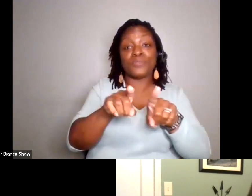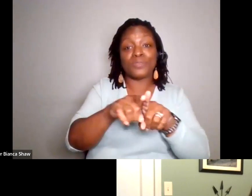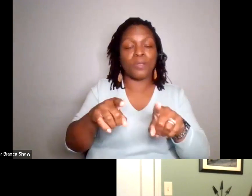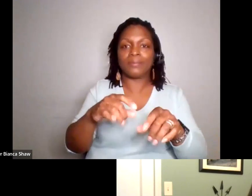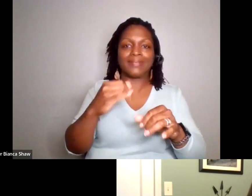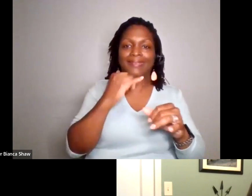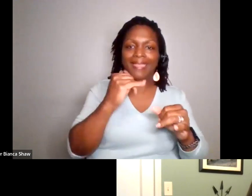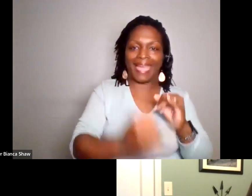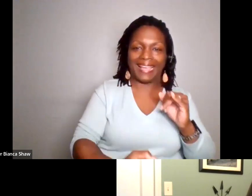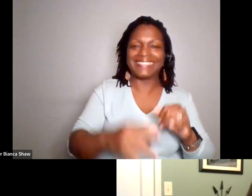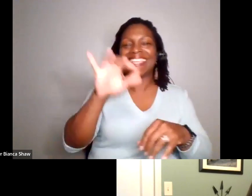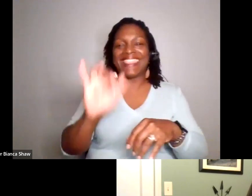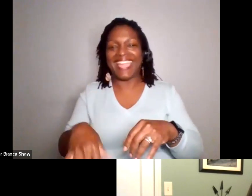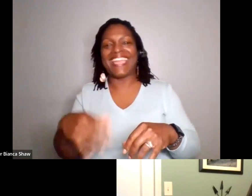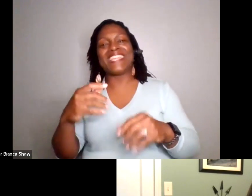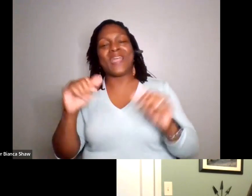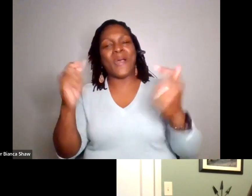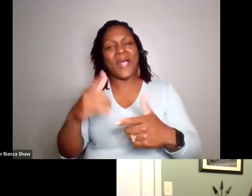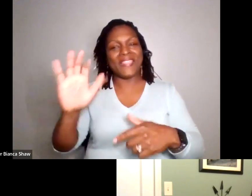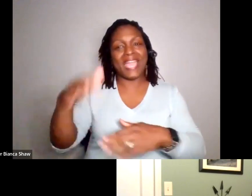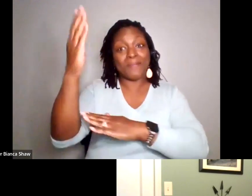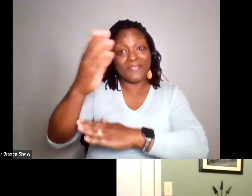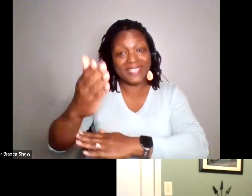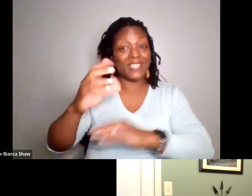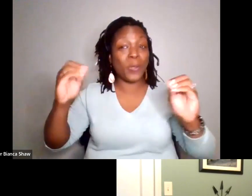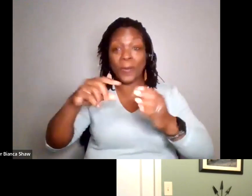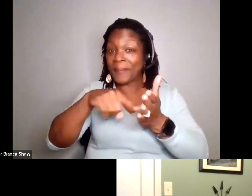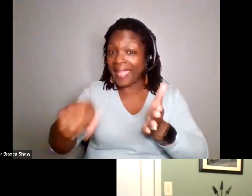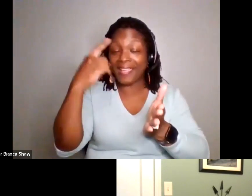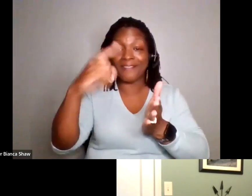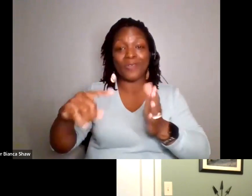No one was paid to be a presenter or to be a panelist.